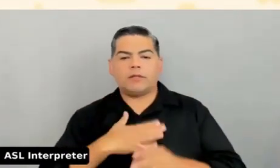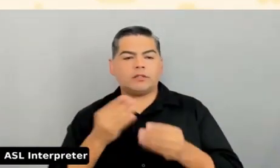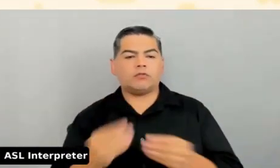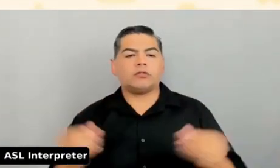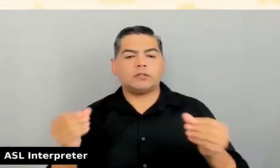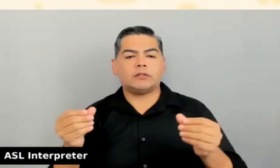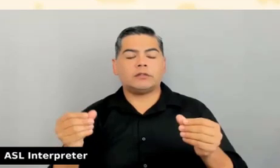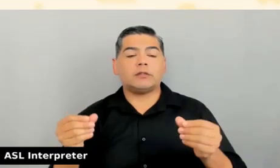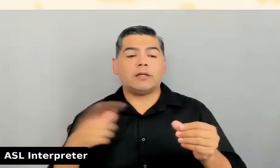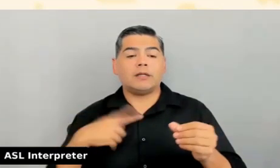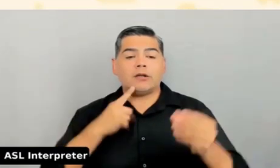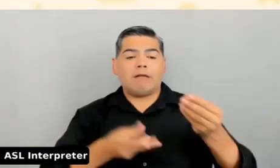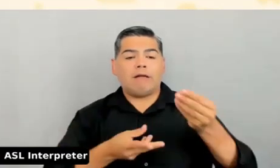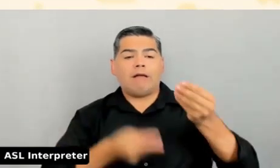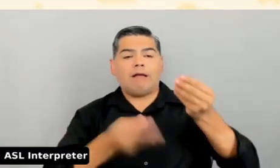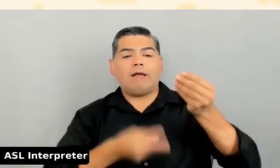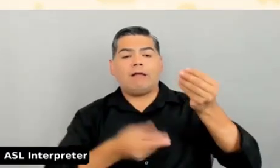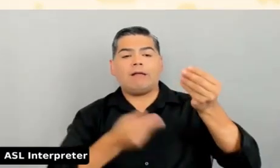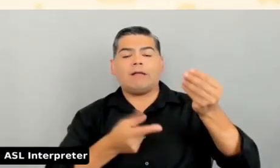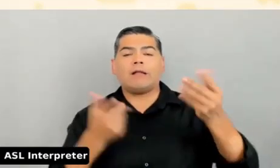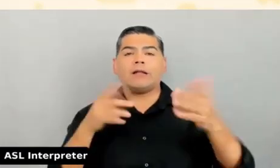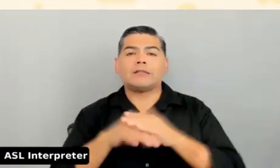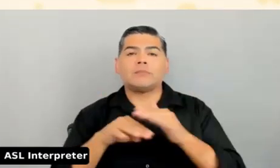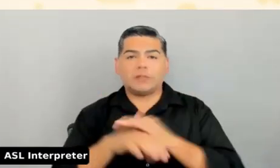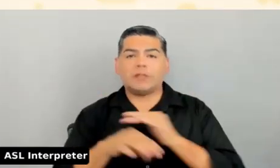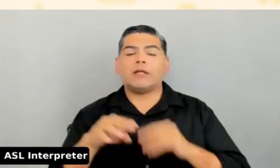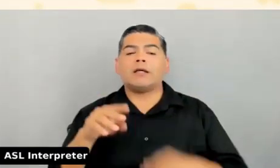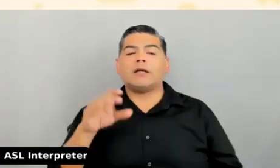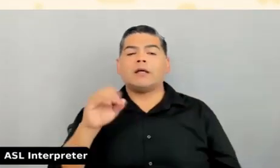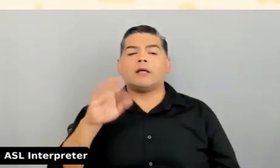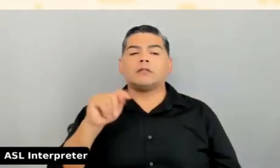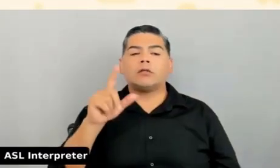I started adding a lot of accessibility to Kaya in October of 2021.